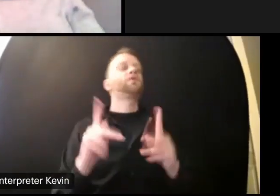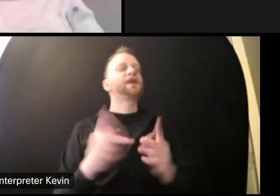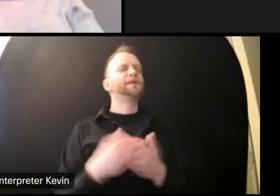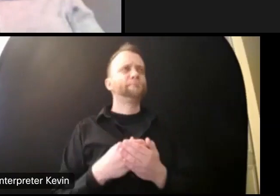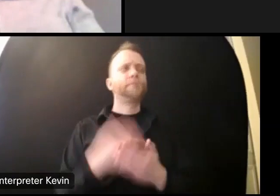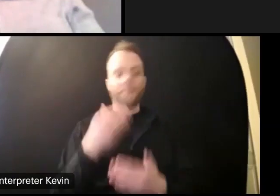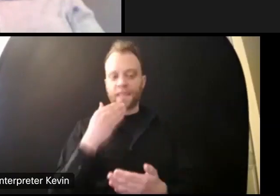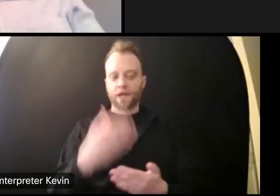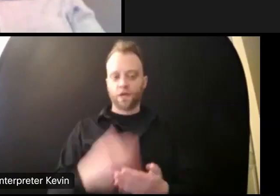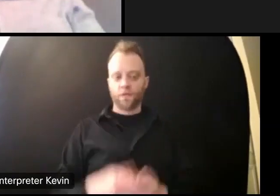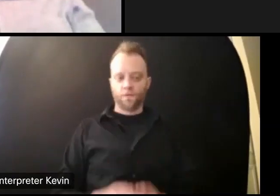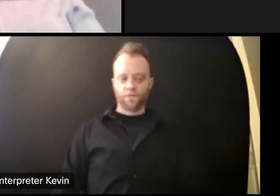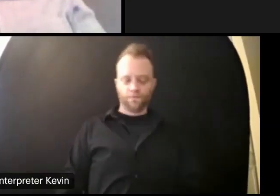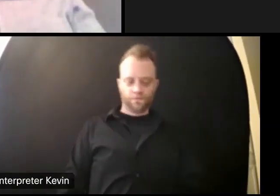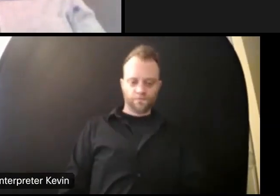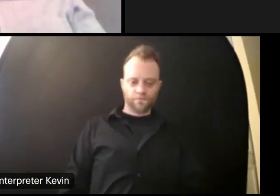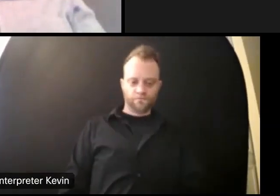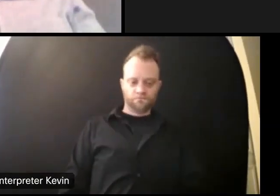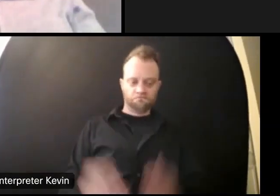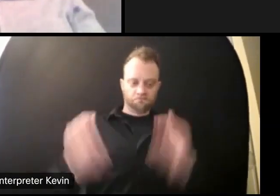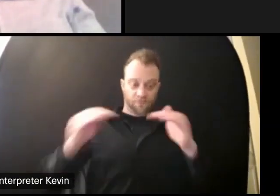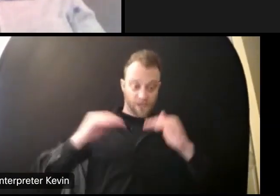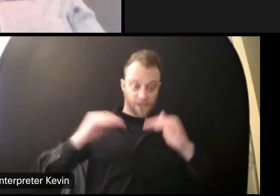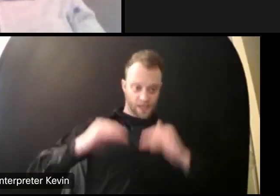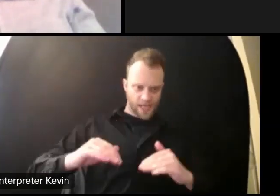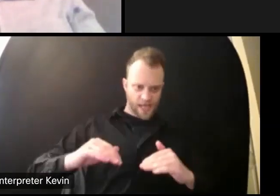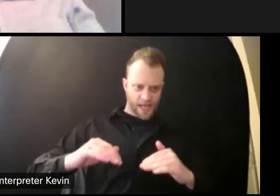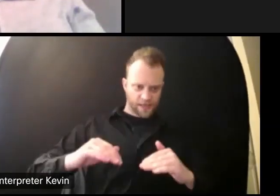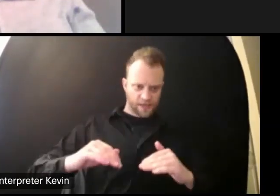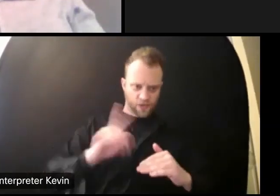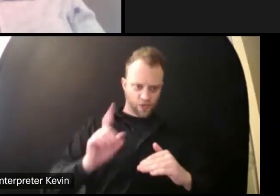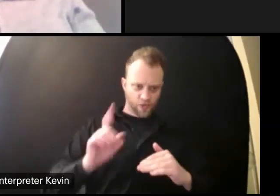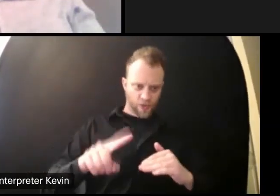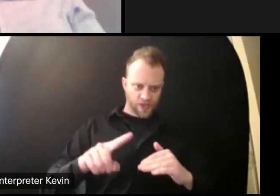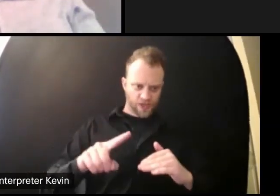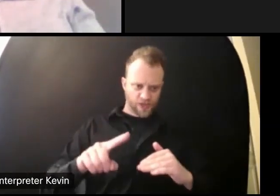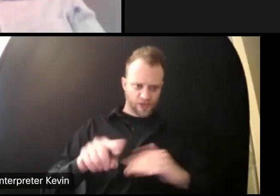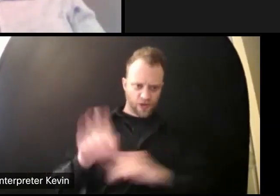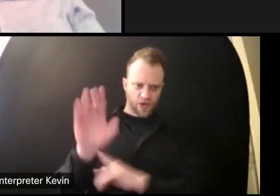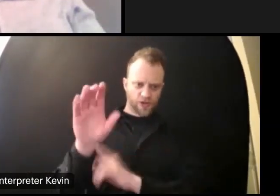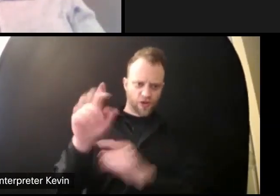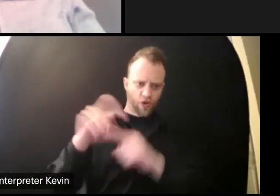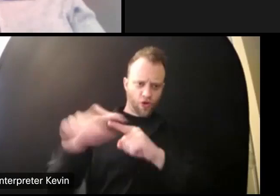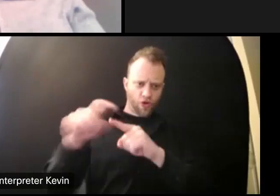(Fast) The next person is, I don't know who it is. It's caller [with] the numbers are